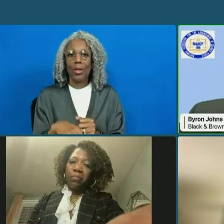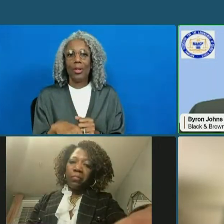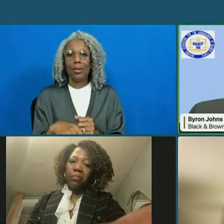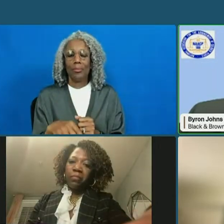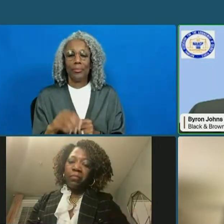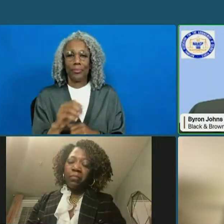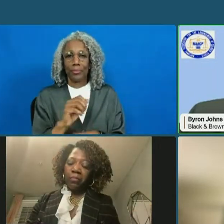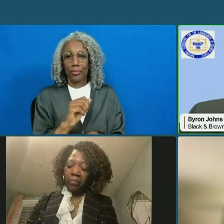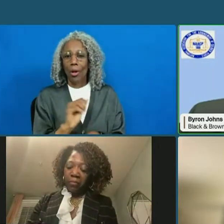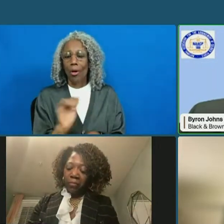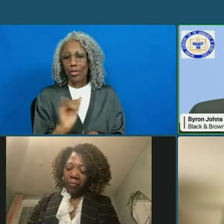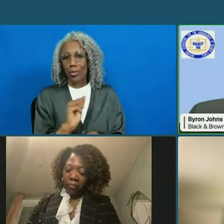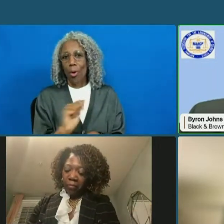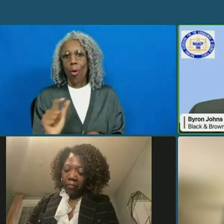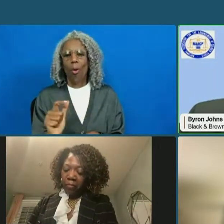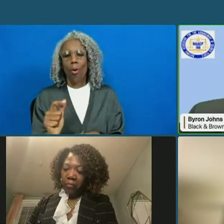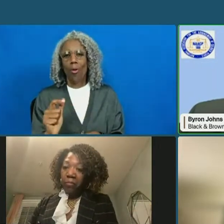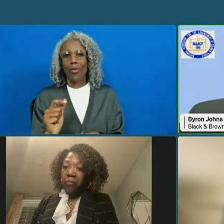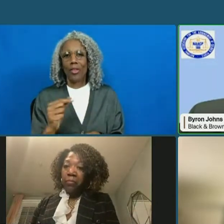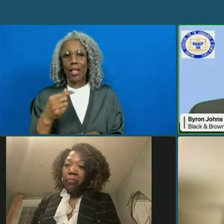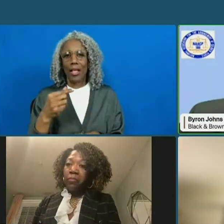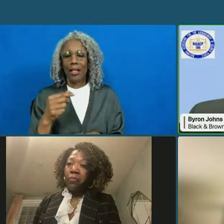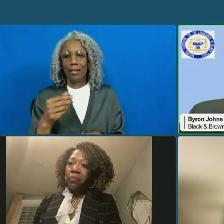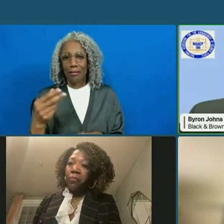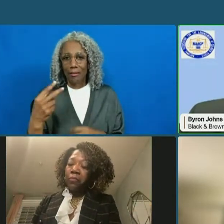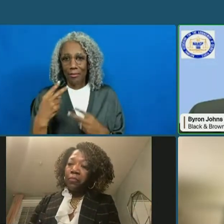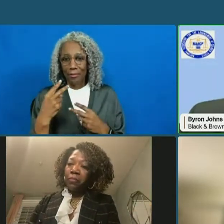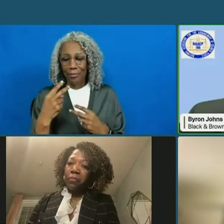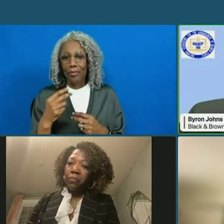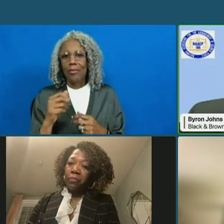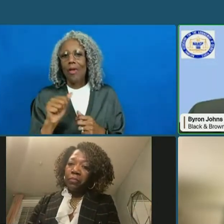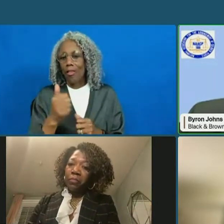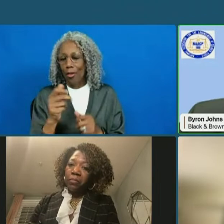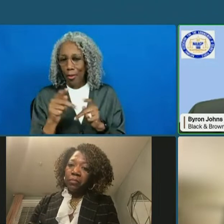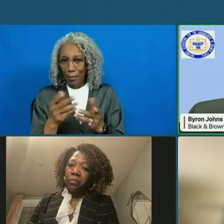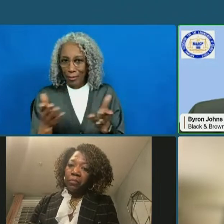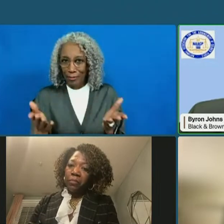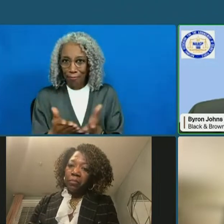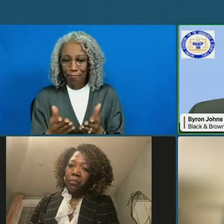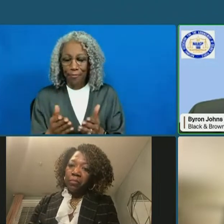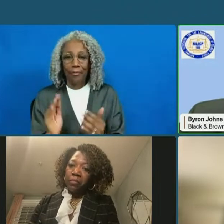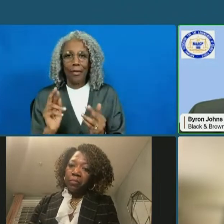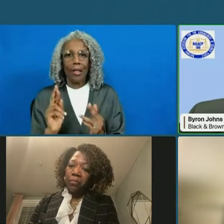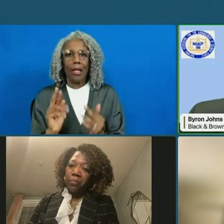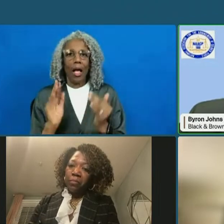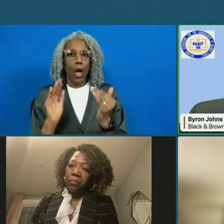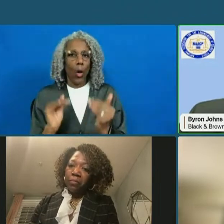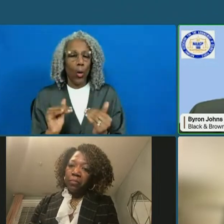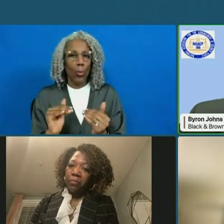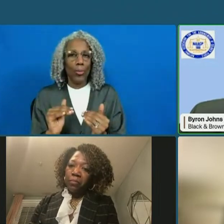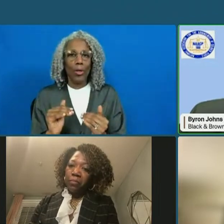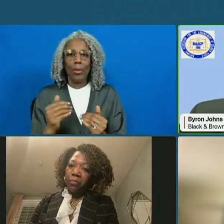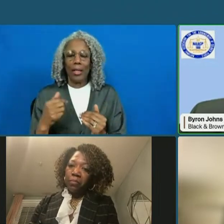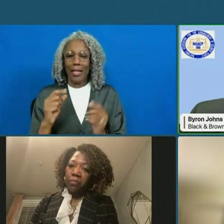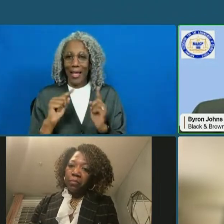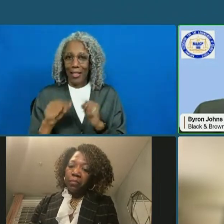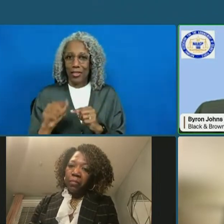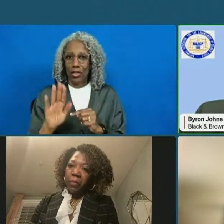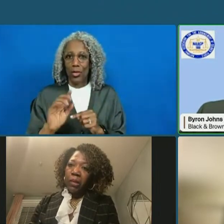we will be following up with you and all of our guests. We hope